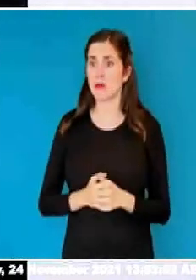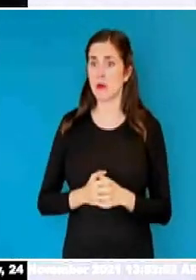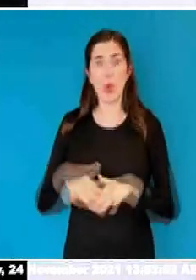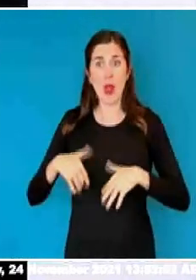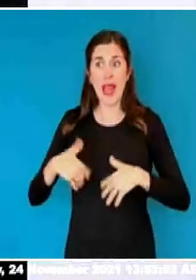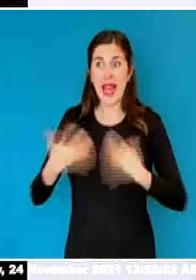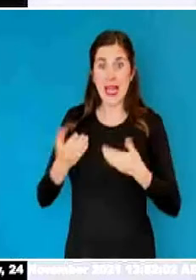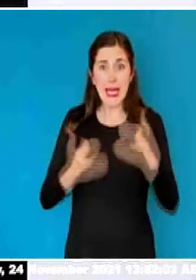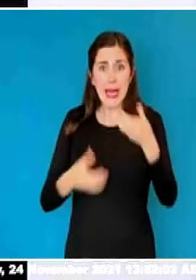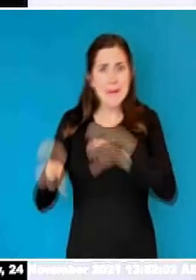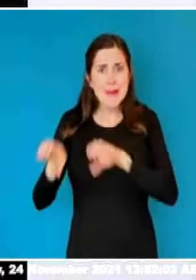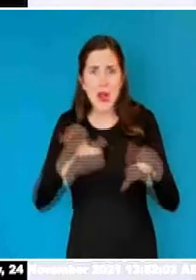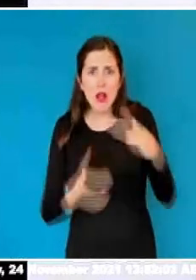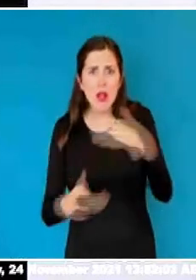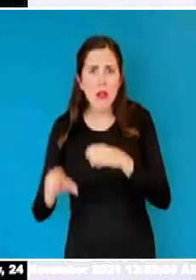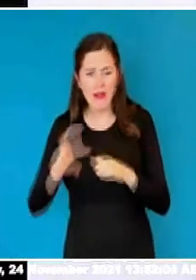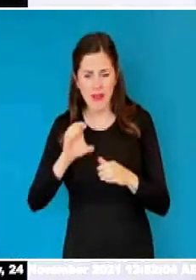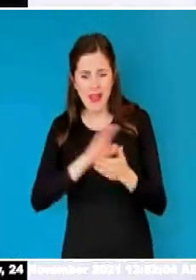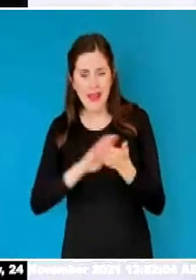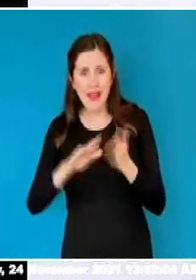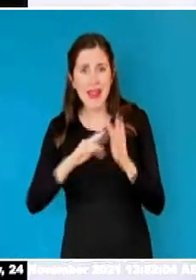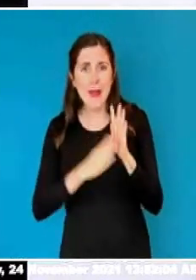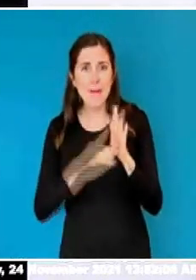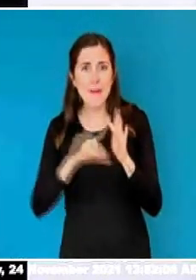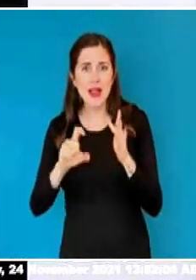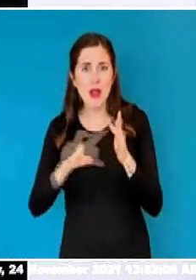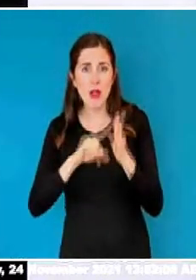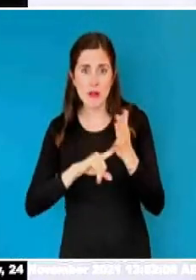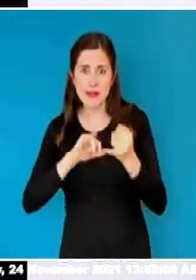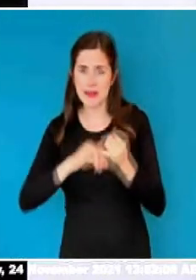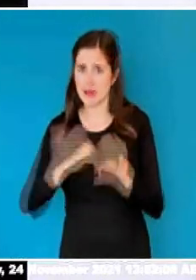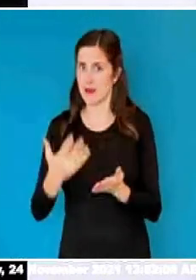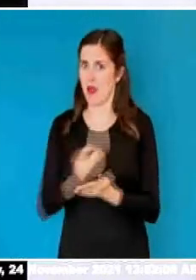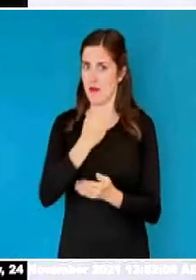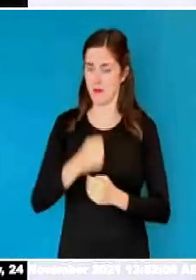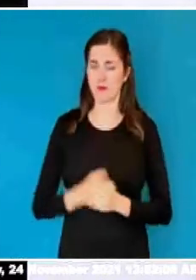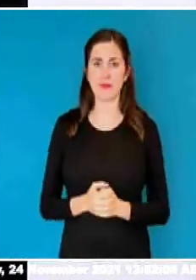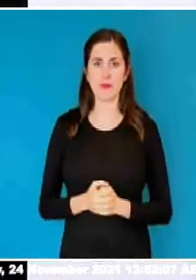used. But work health and safety is not just limited to physical risks.